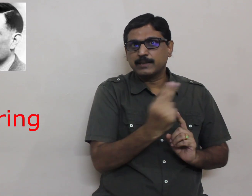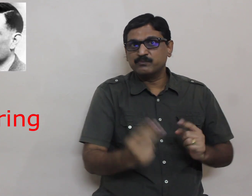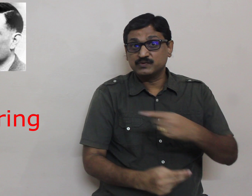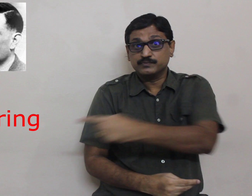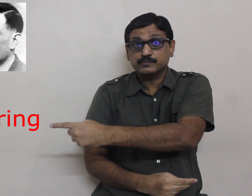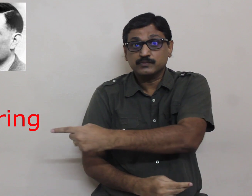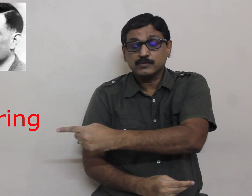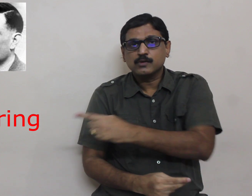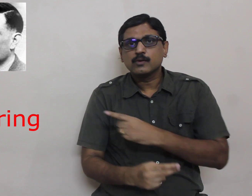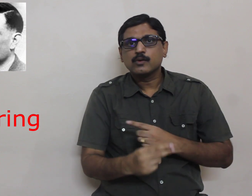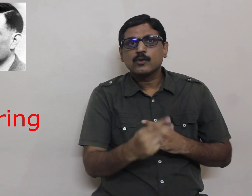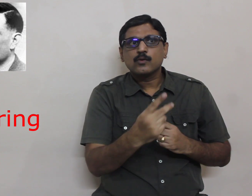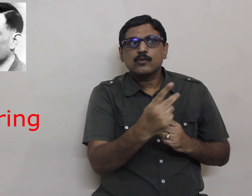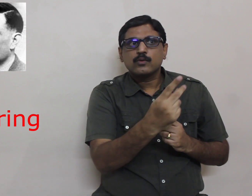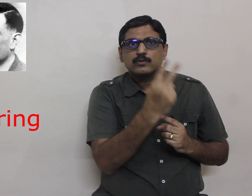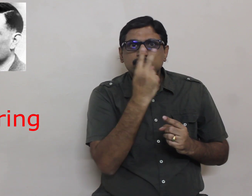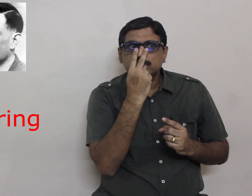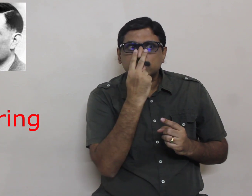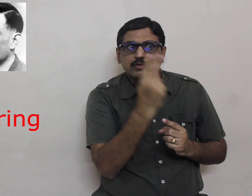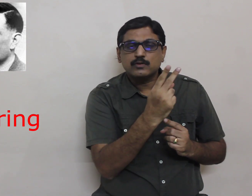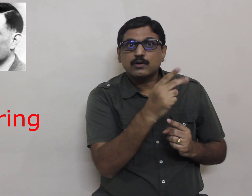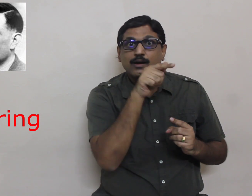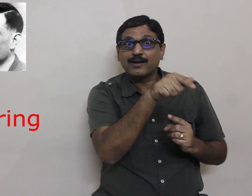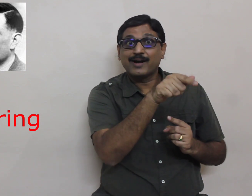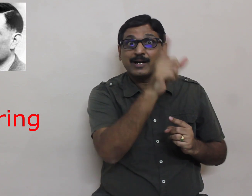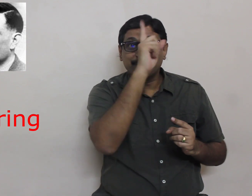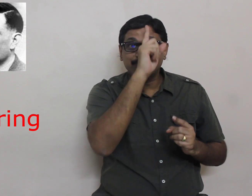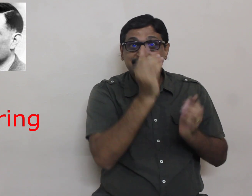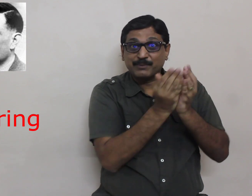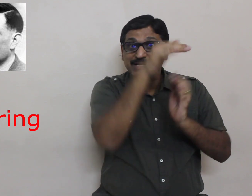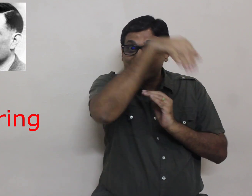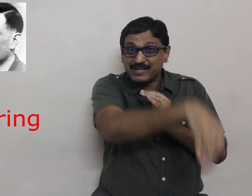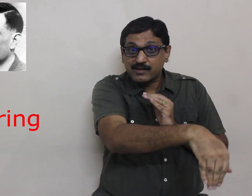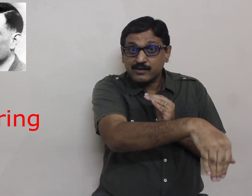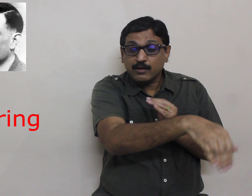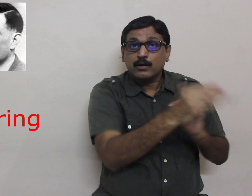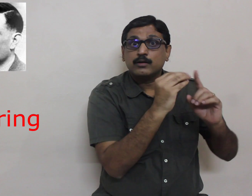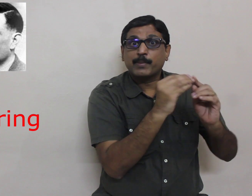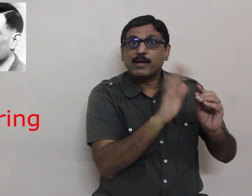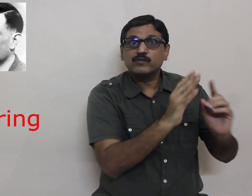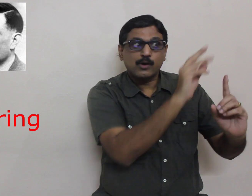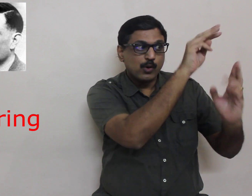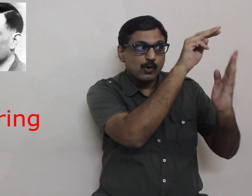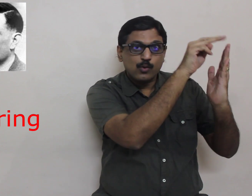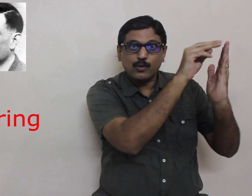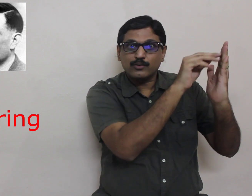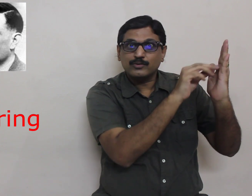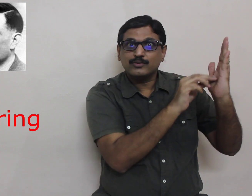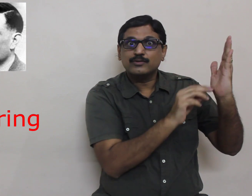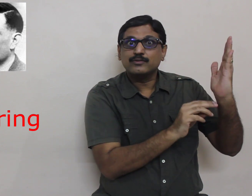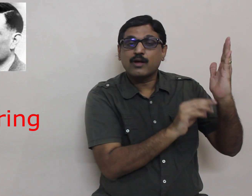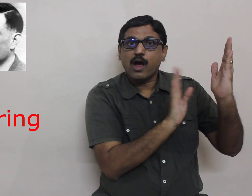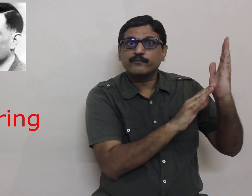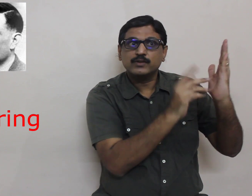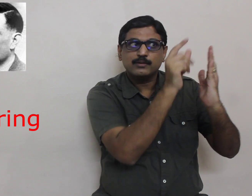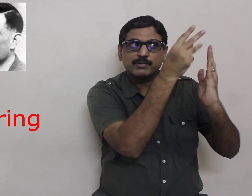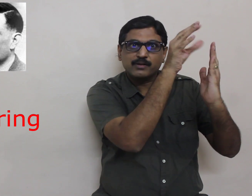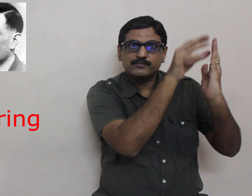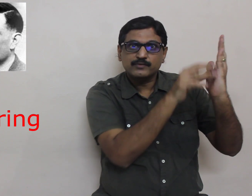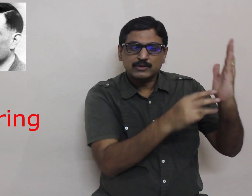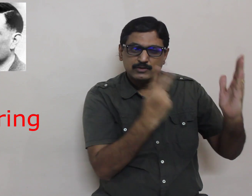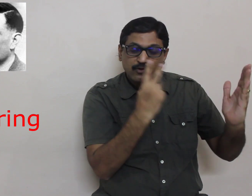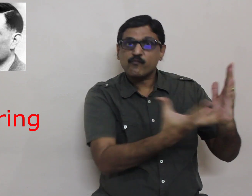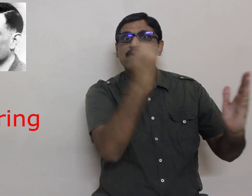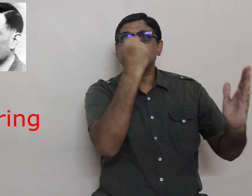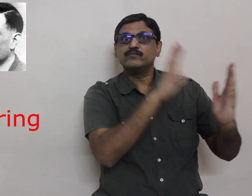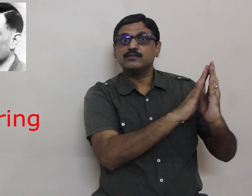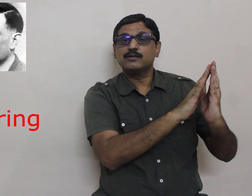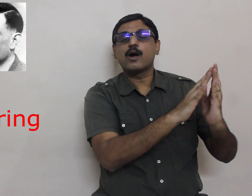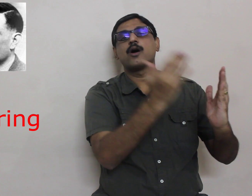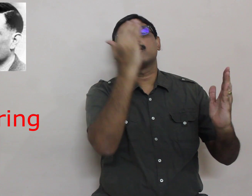a person in the UK named Alan Turing hacked the codes of the German submarines.